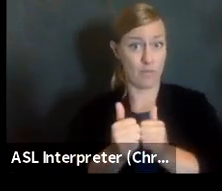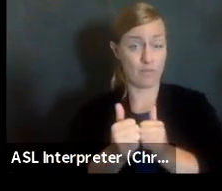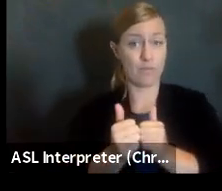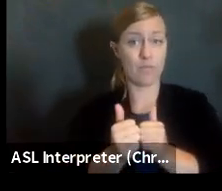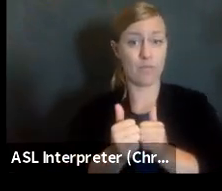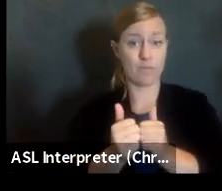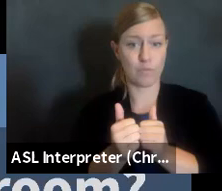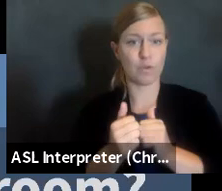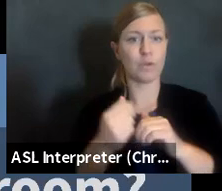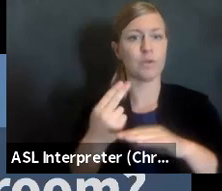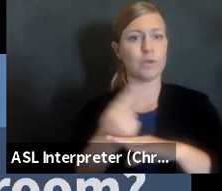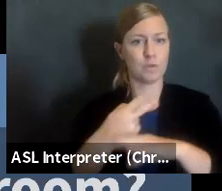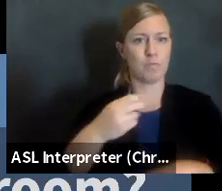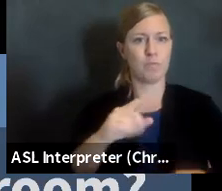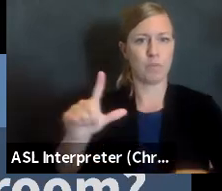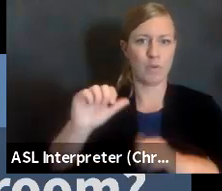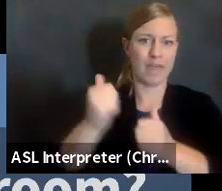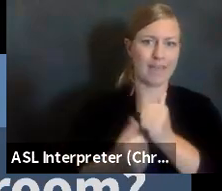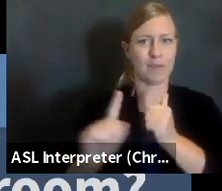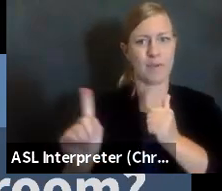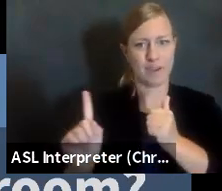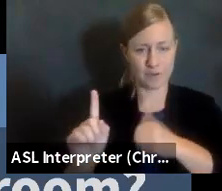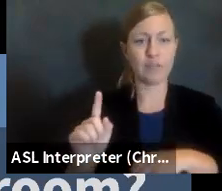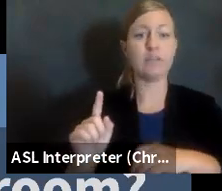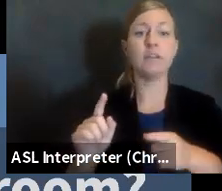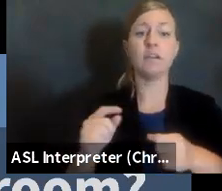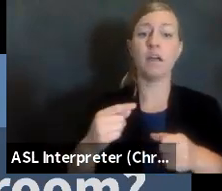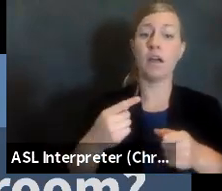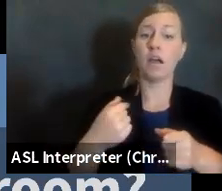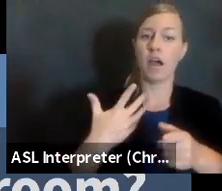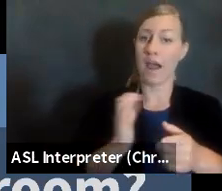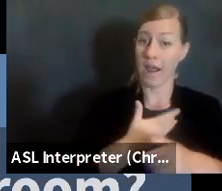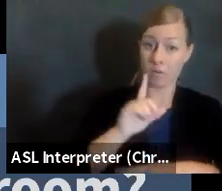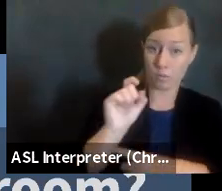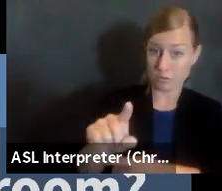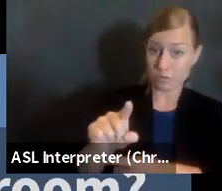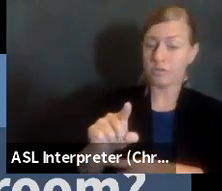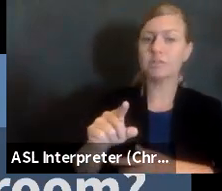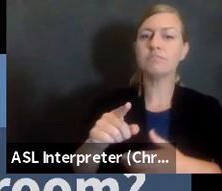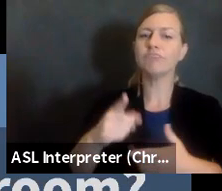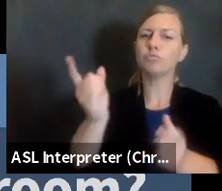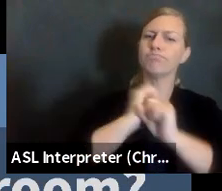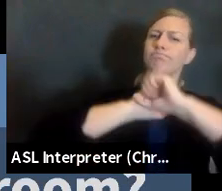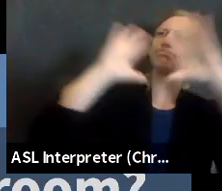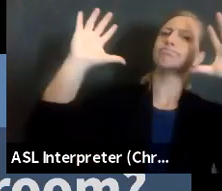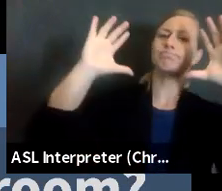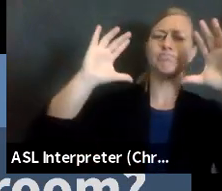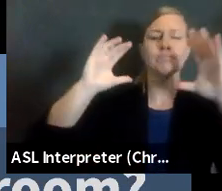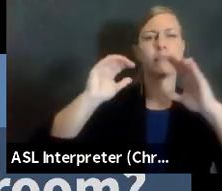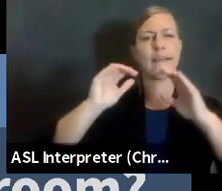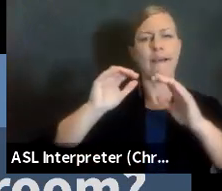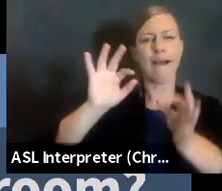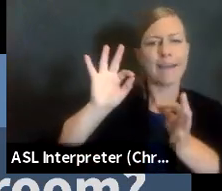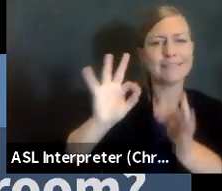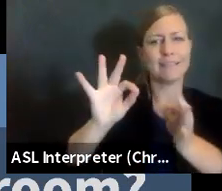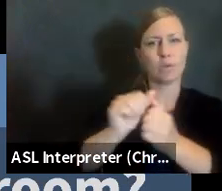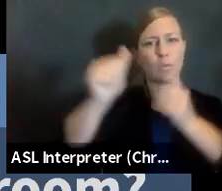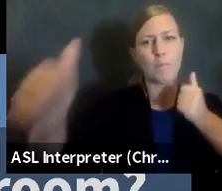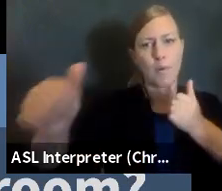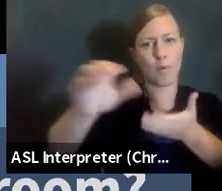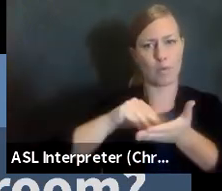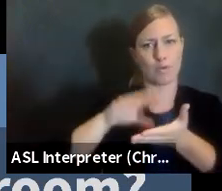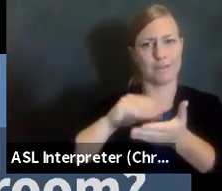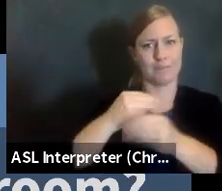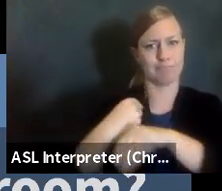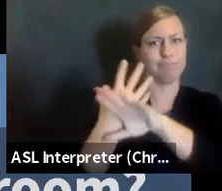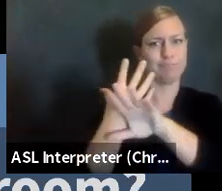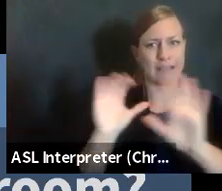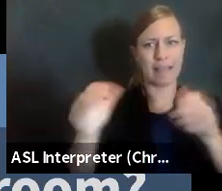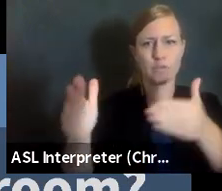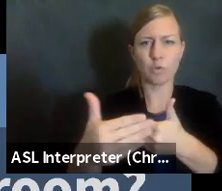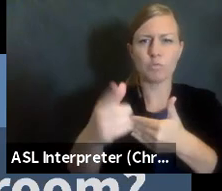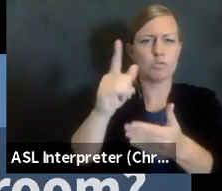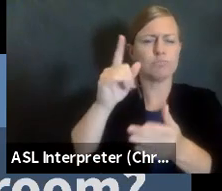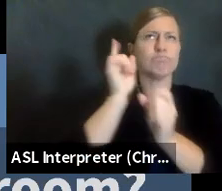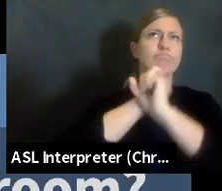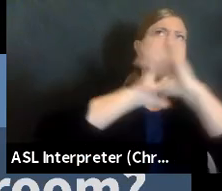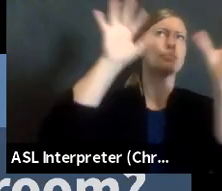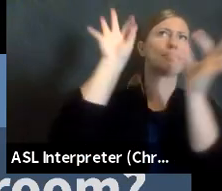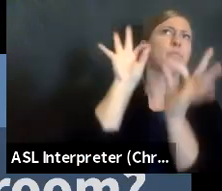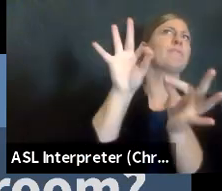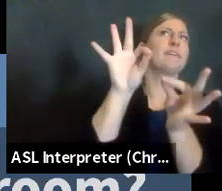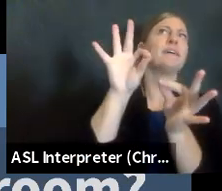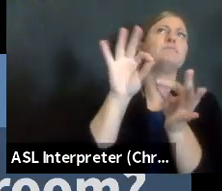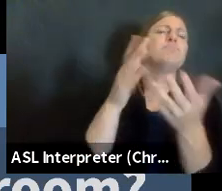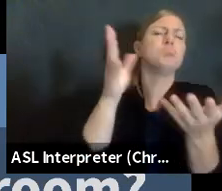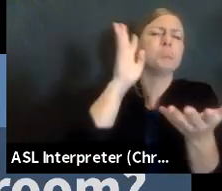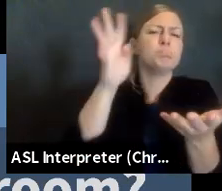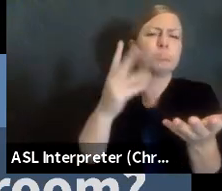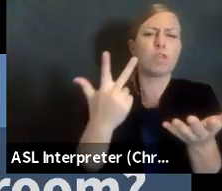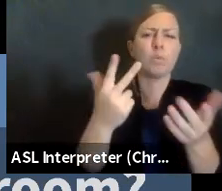ESD 113 - Andrew Hickman: Poll Everywhere. And what we're looking for is what three words describe your ideal remote learning classroom. Now to do this, we have added a link in the chat to the poll.